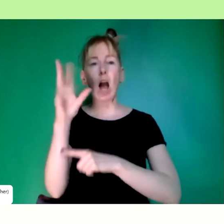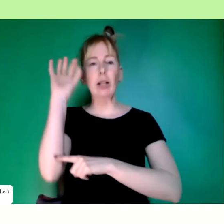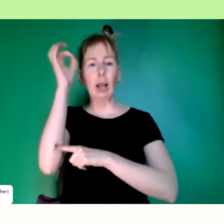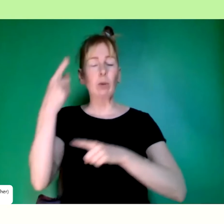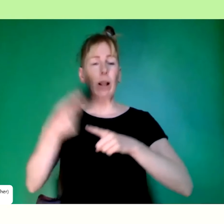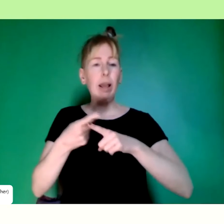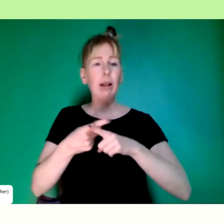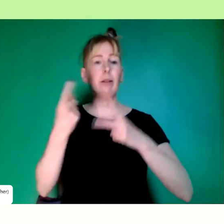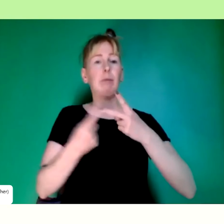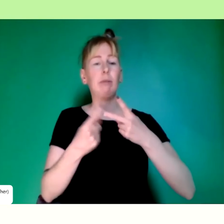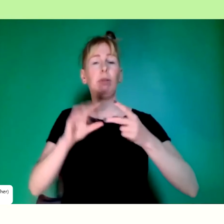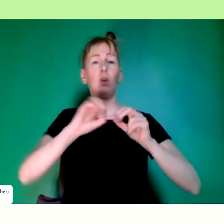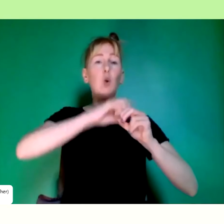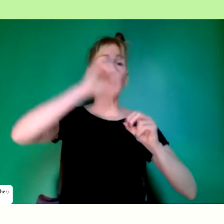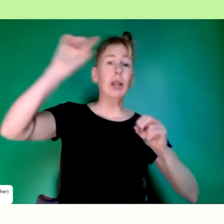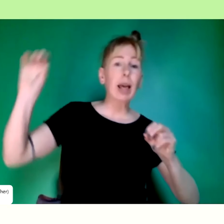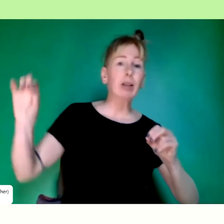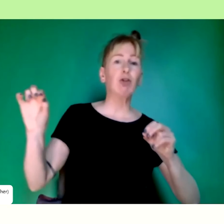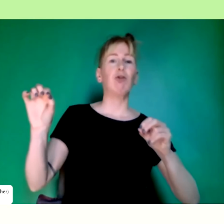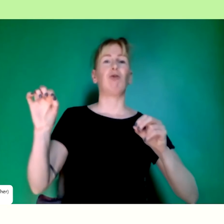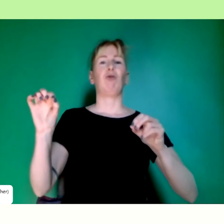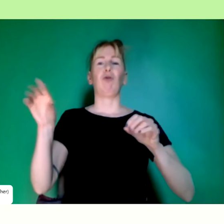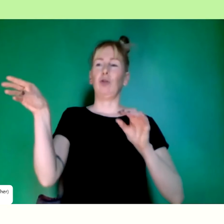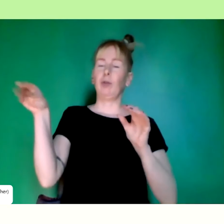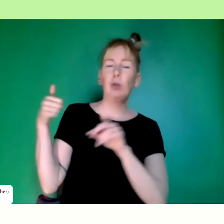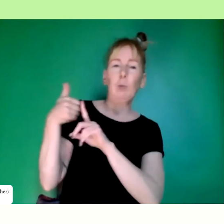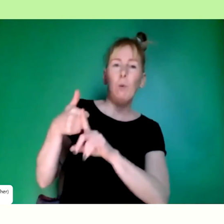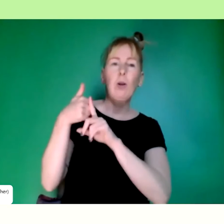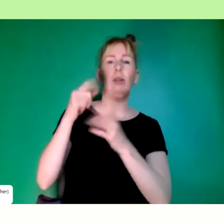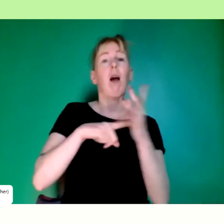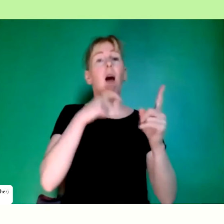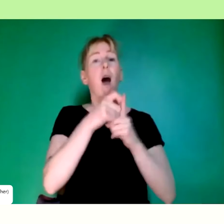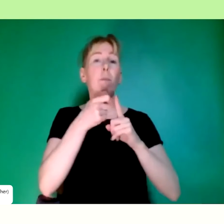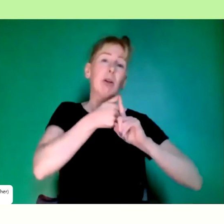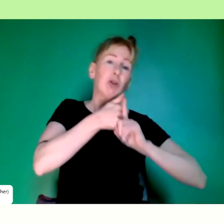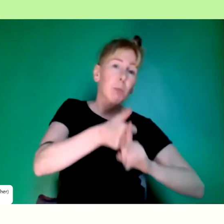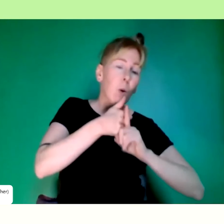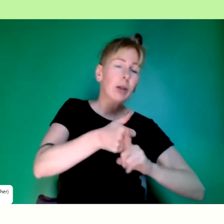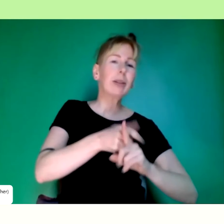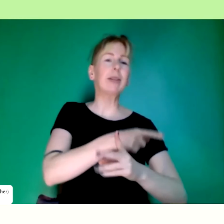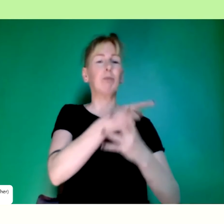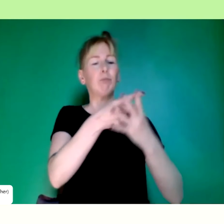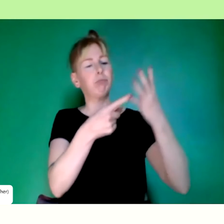the Constellations Patrons and UP Supporters for supporting the programme,